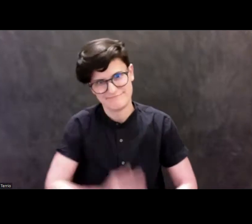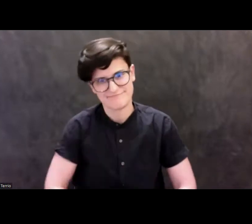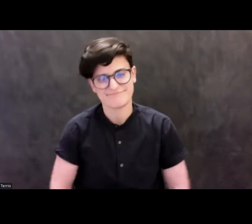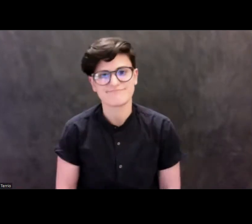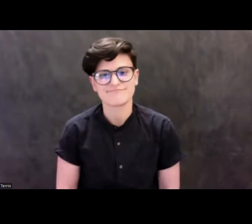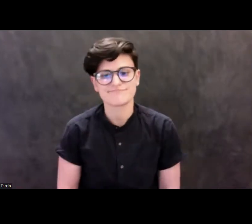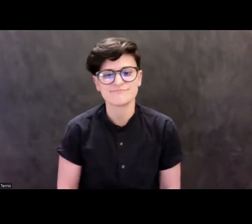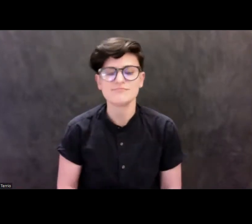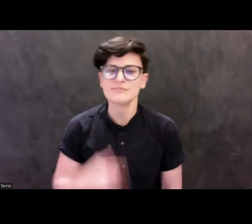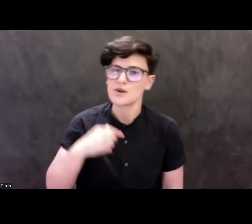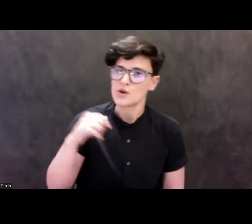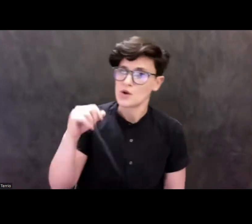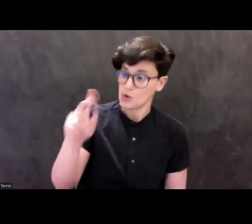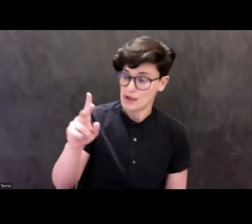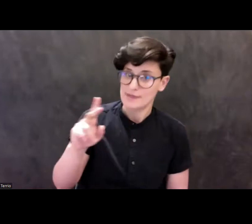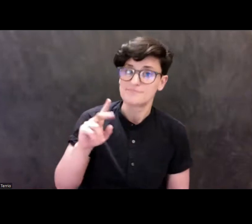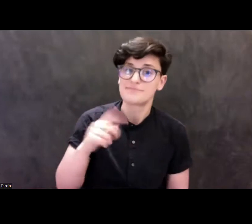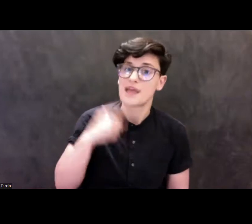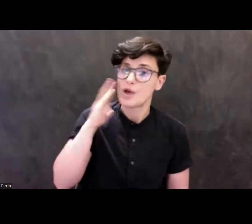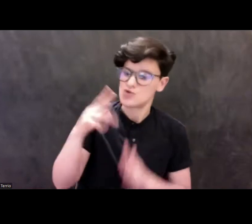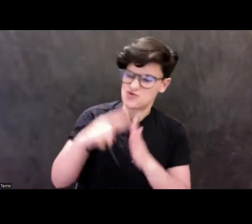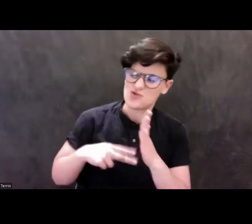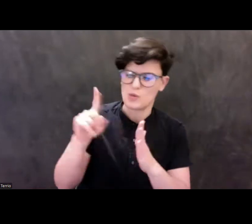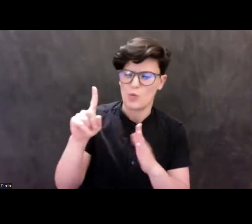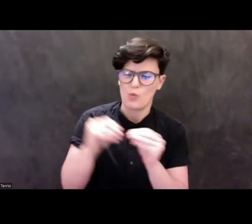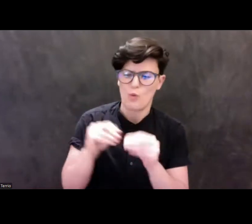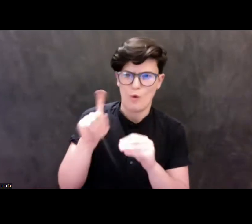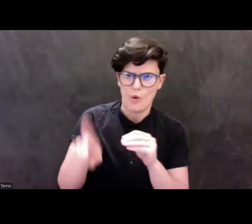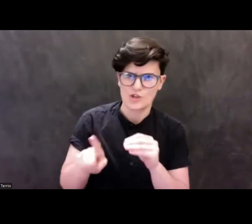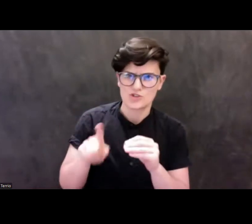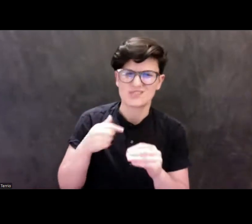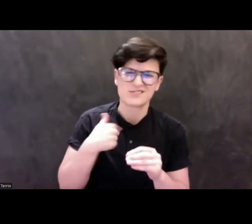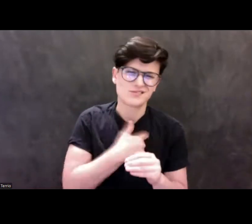are going through these quickly so I just want to invite everyone that you can contact